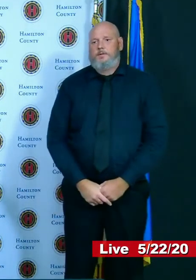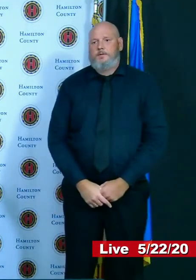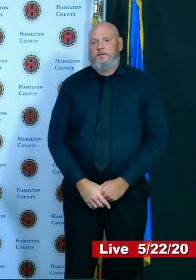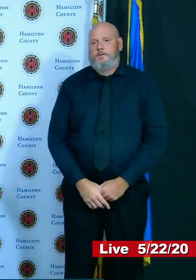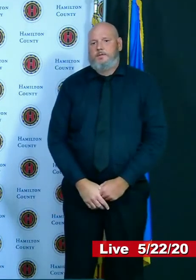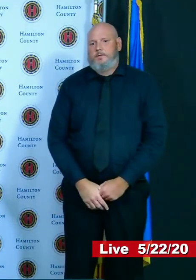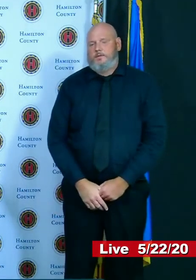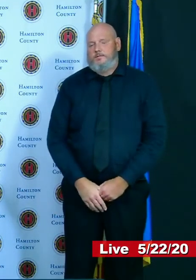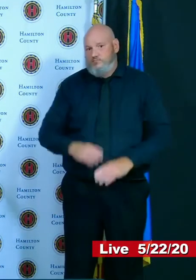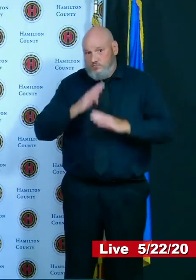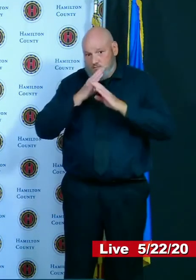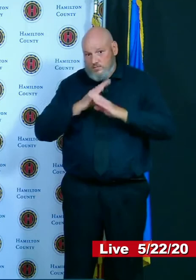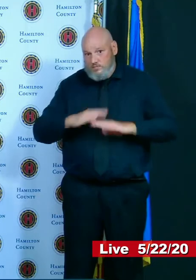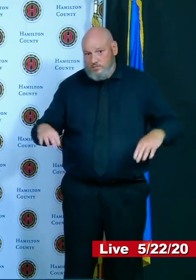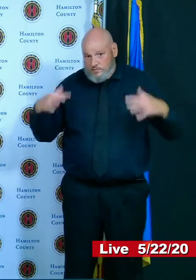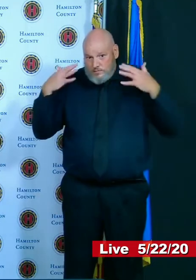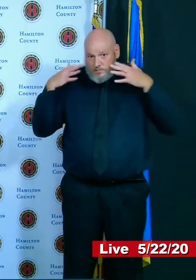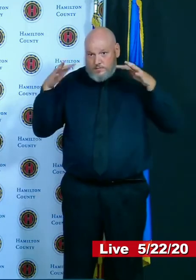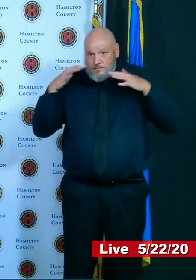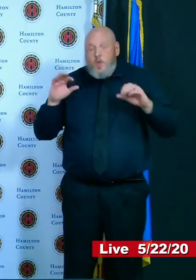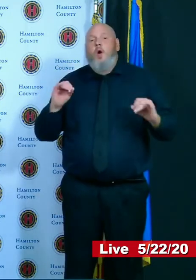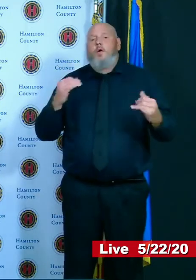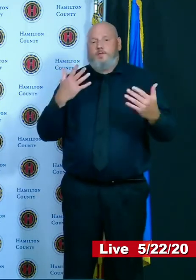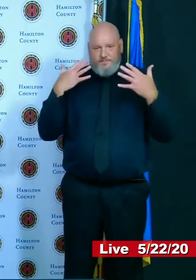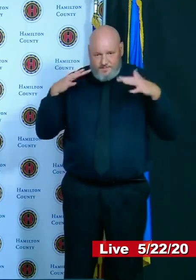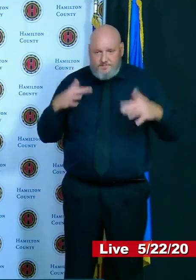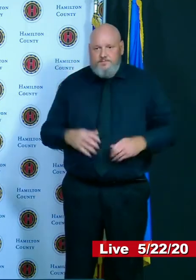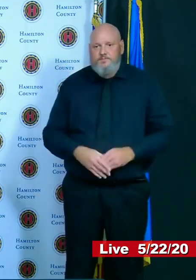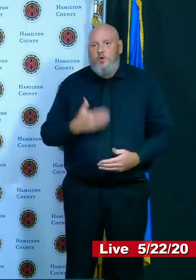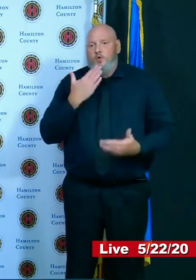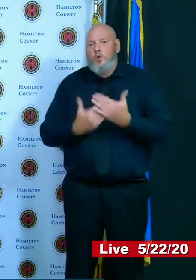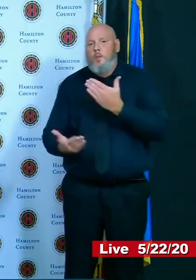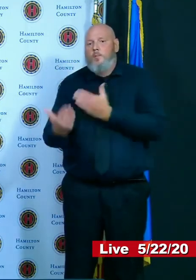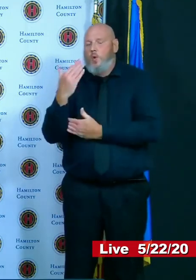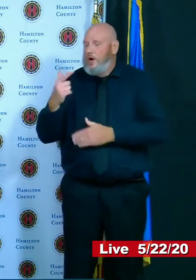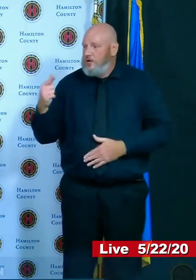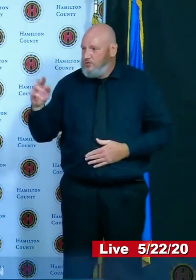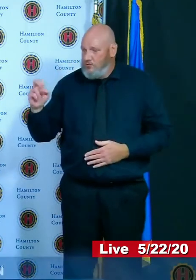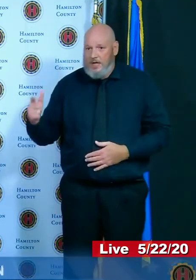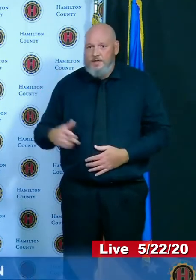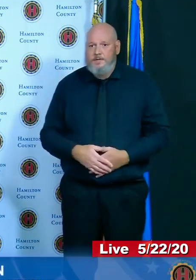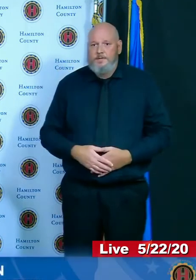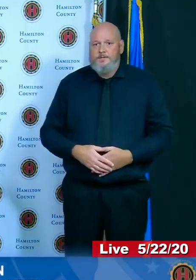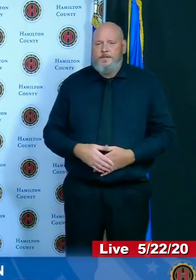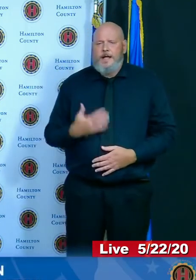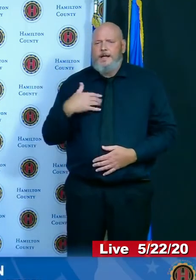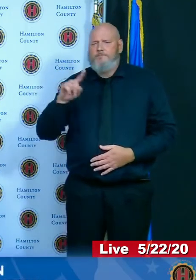good morning right what would you you know with in-person dining opening back